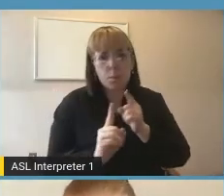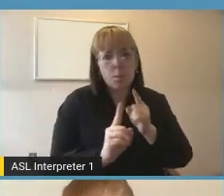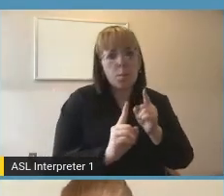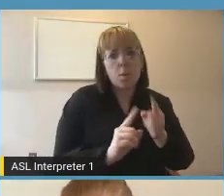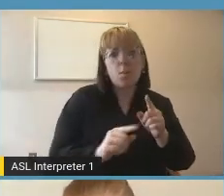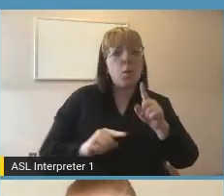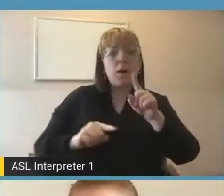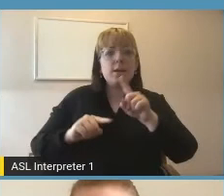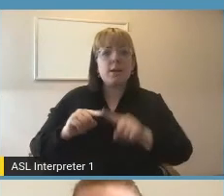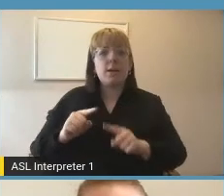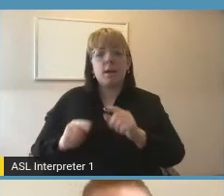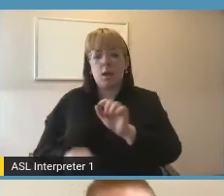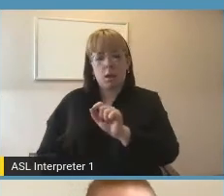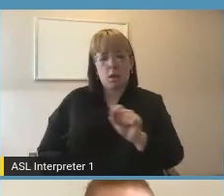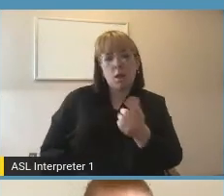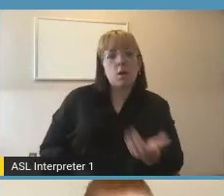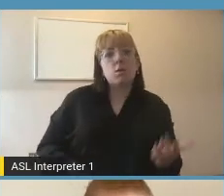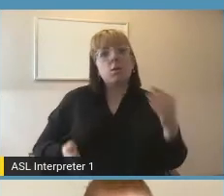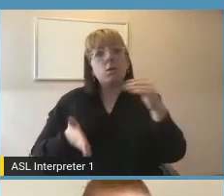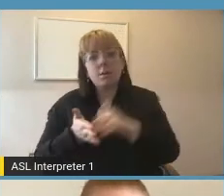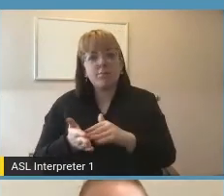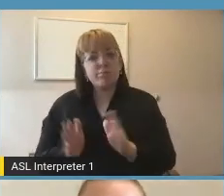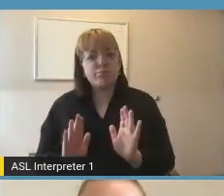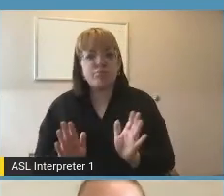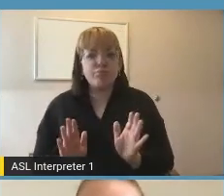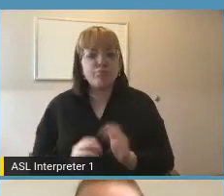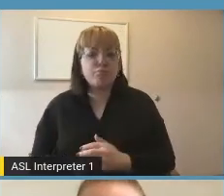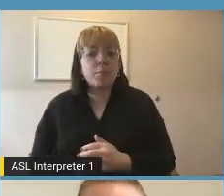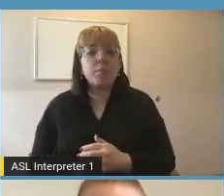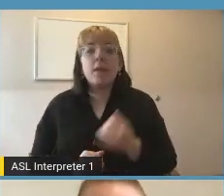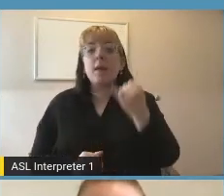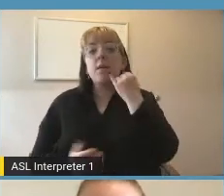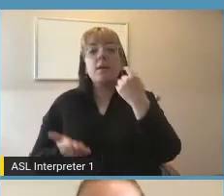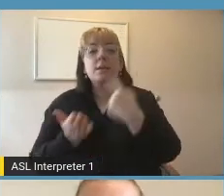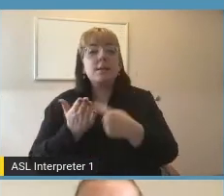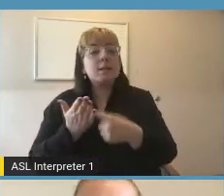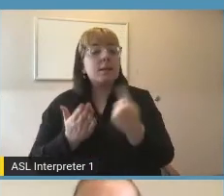to do it. So if you're talking about something and you haven't introduced it yet and someone